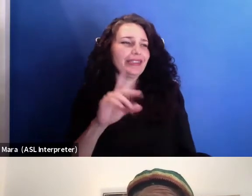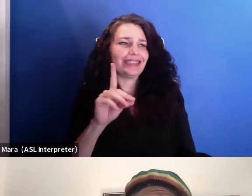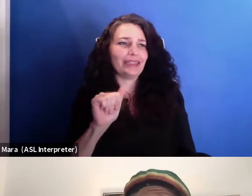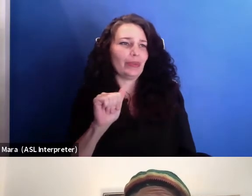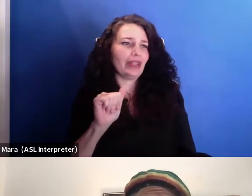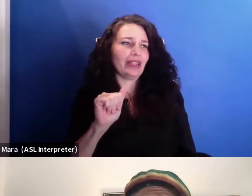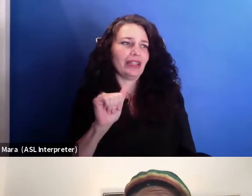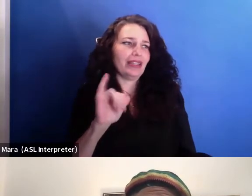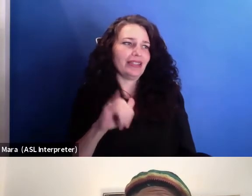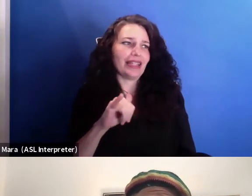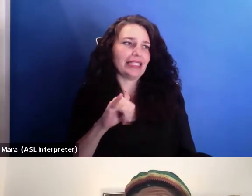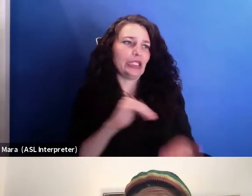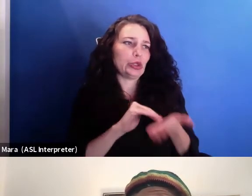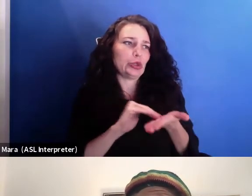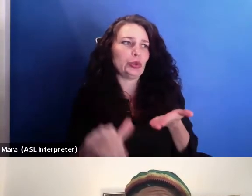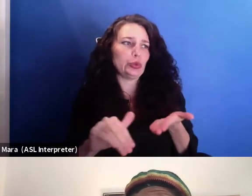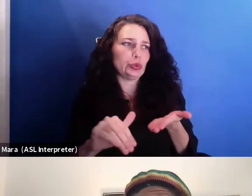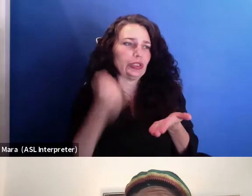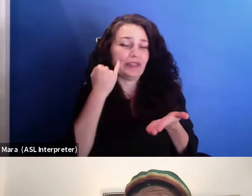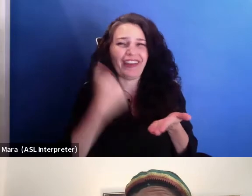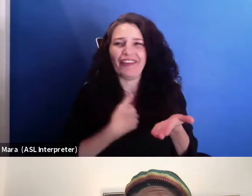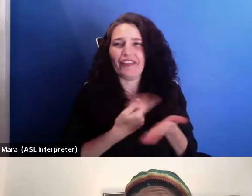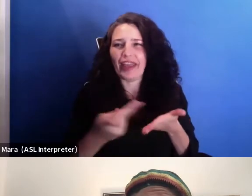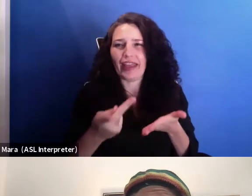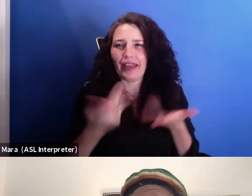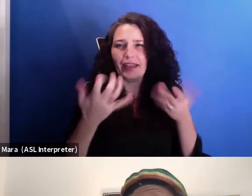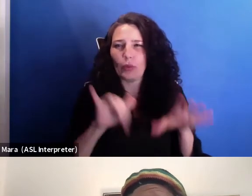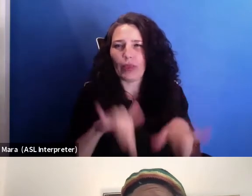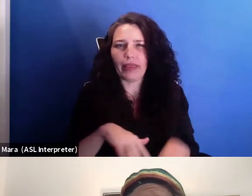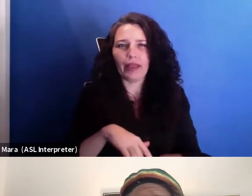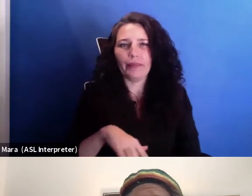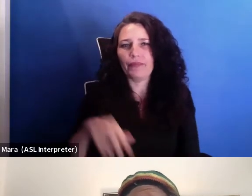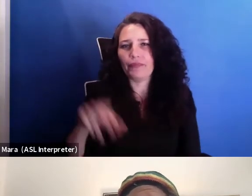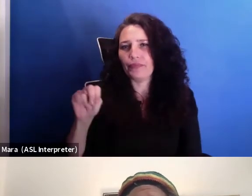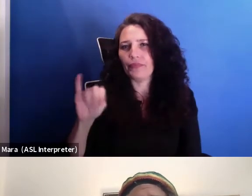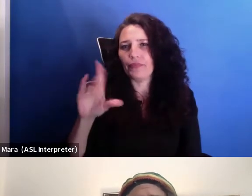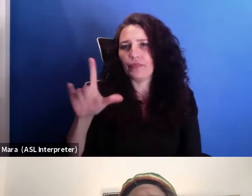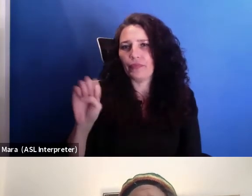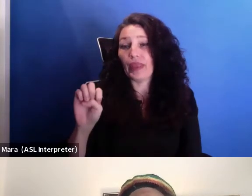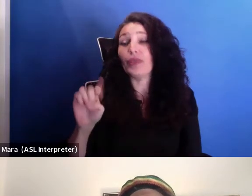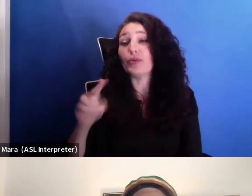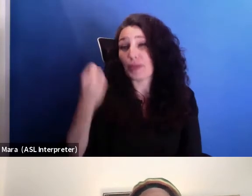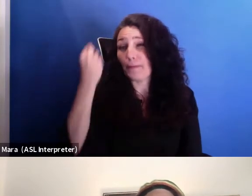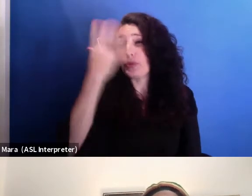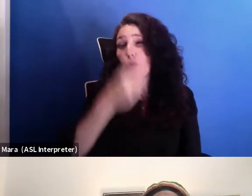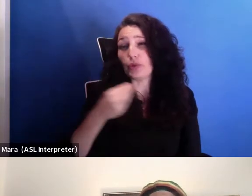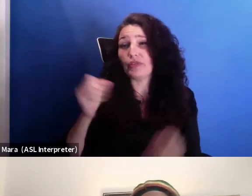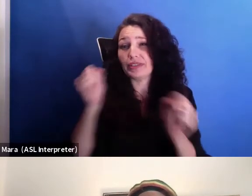You know there was a beautiful scene that we cut out of Crip Camp, which I miss.